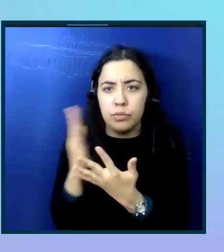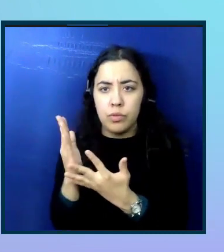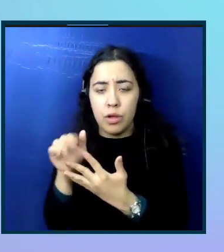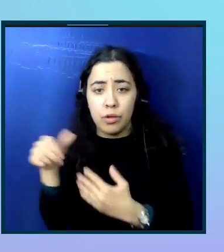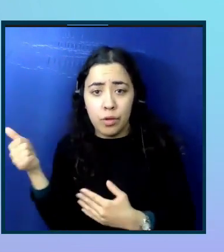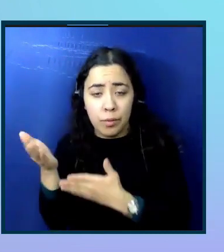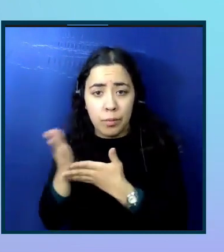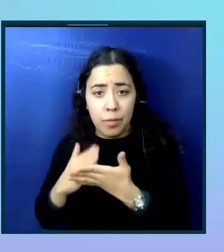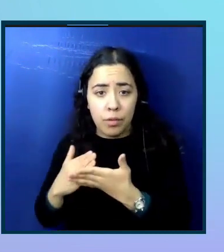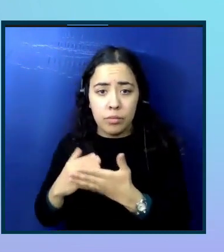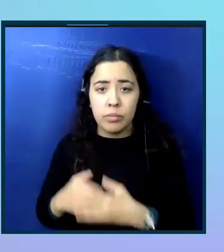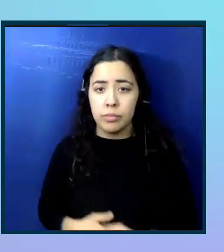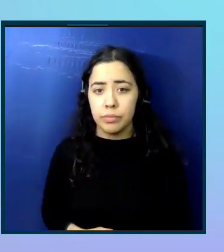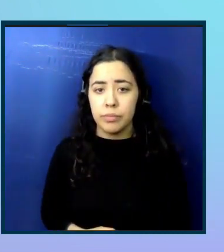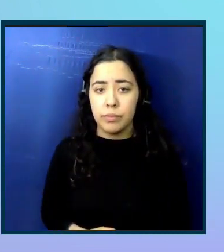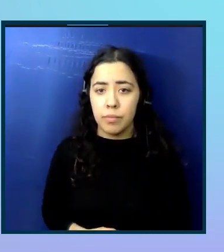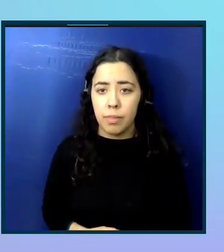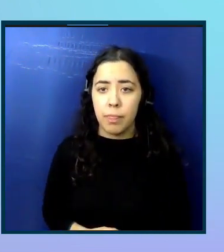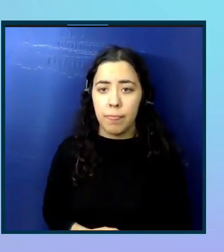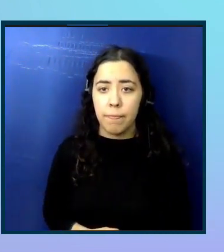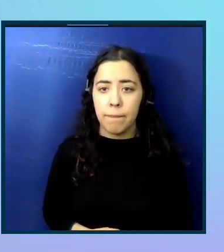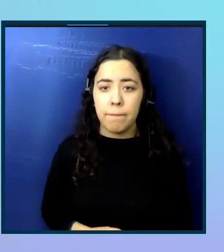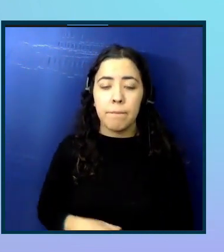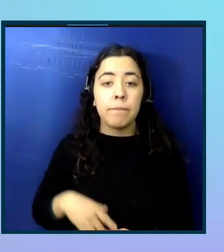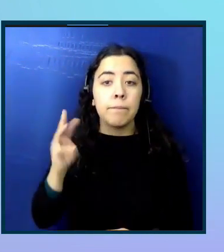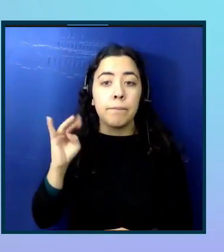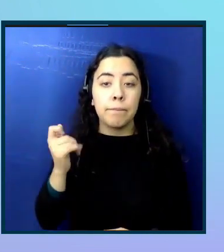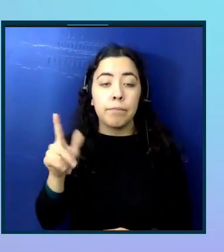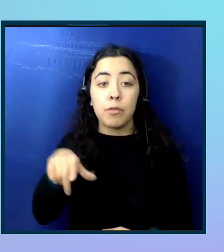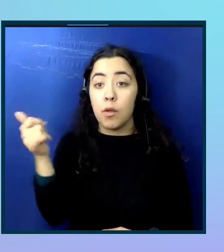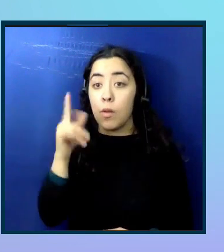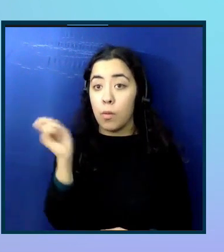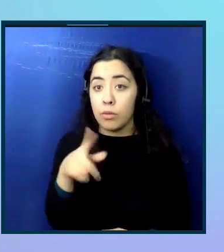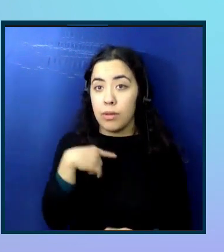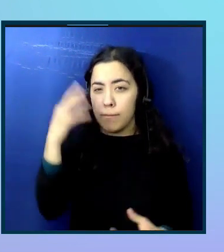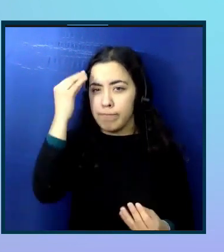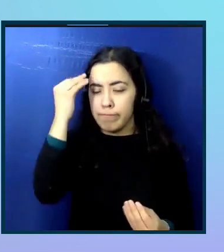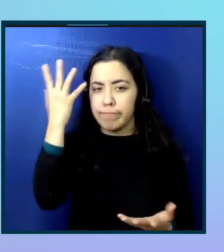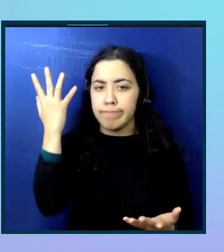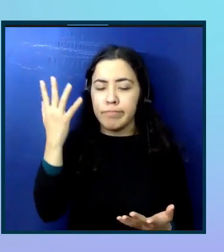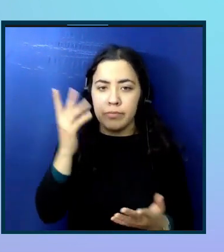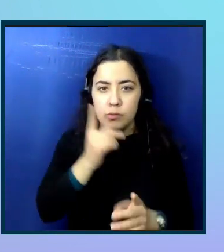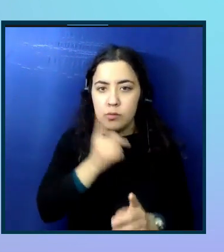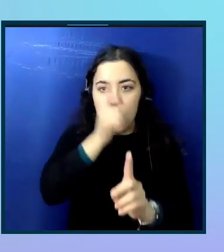to the other part of campus. So one of the questions, I think John, and it gets right to the point you just made, right?